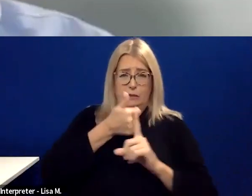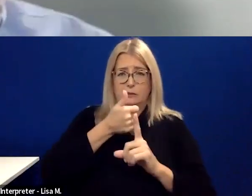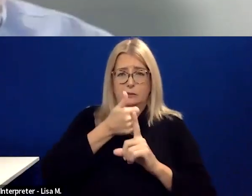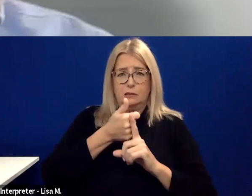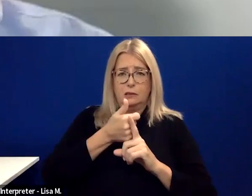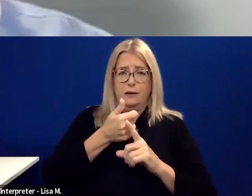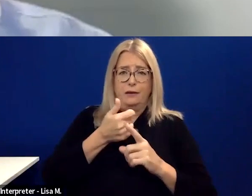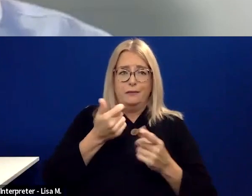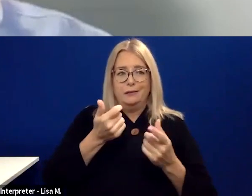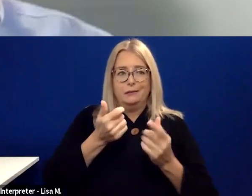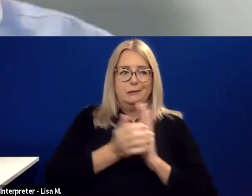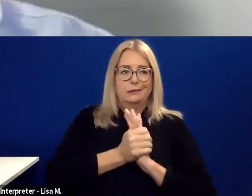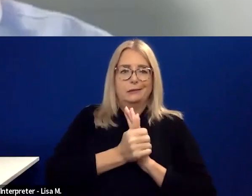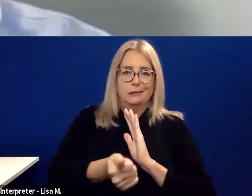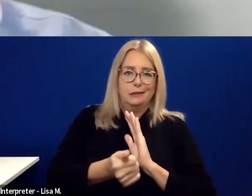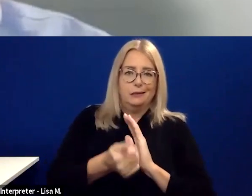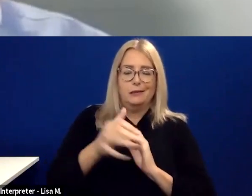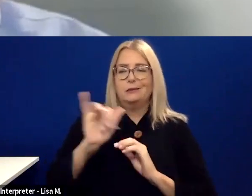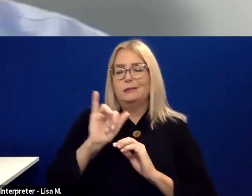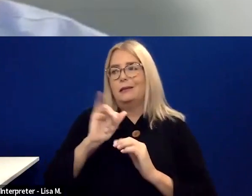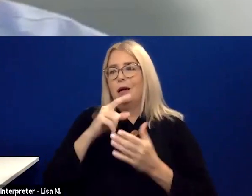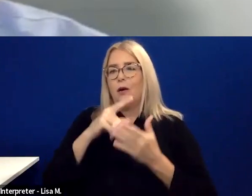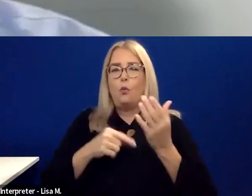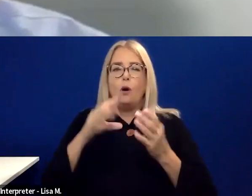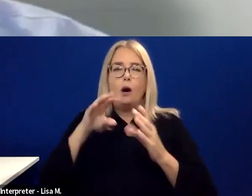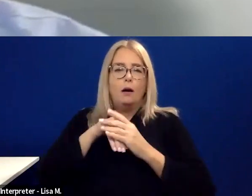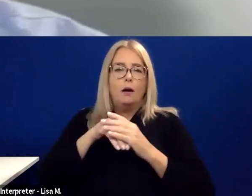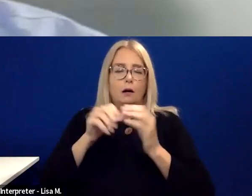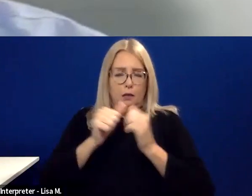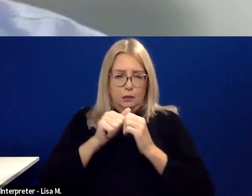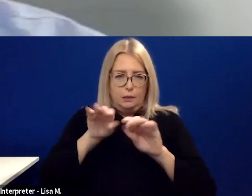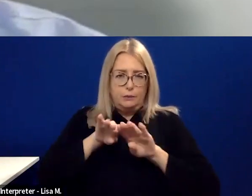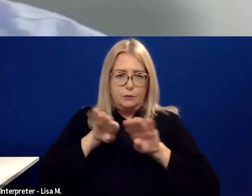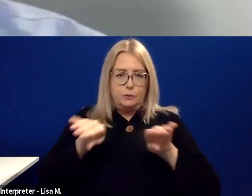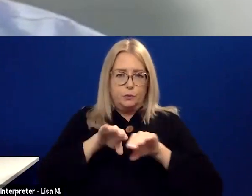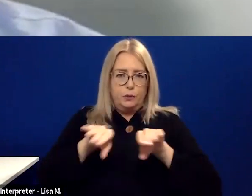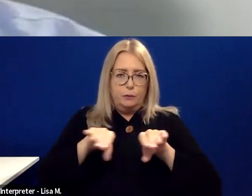involved in swimming I use that example in a in a article that I have in the American